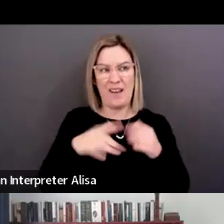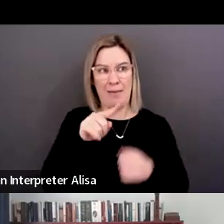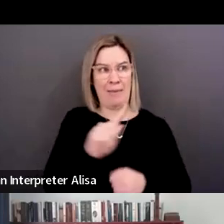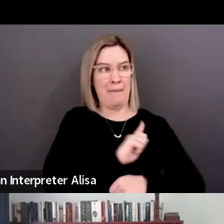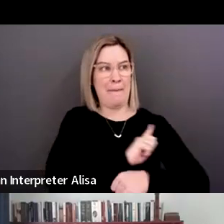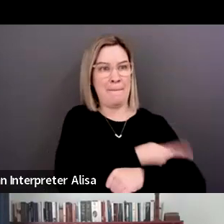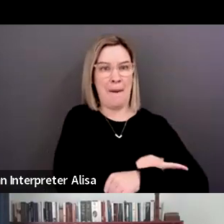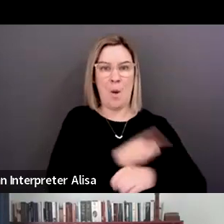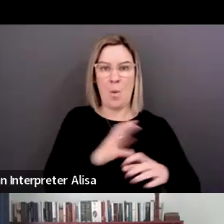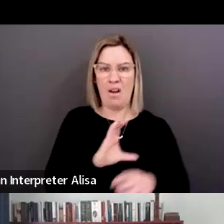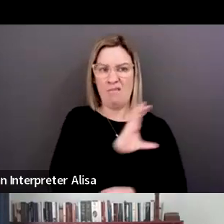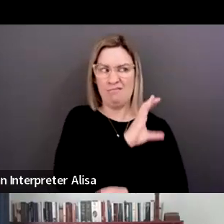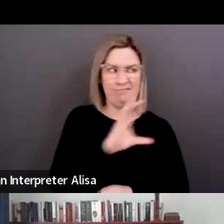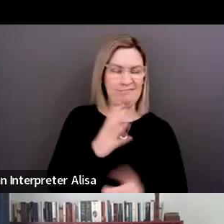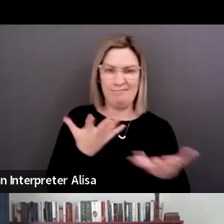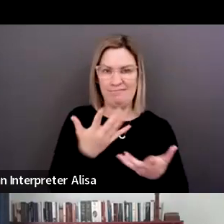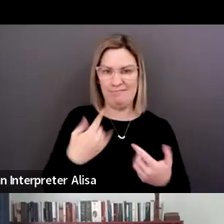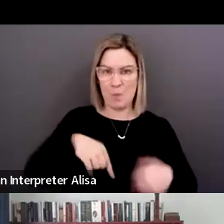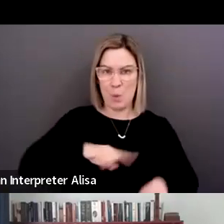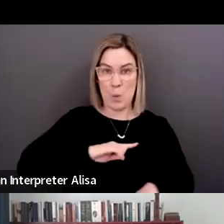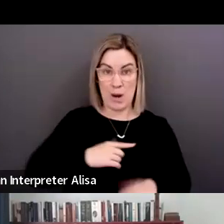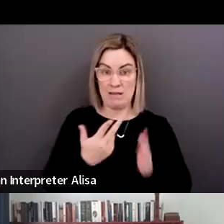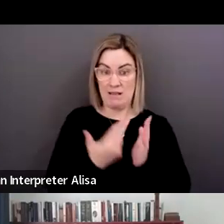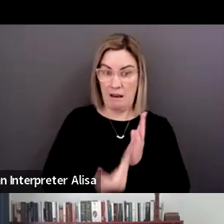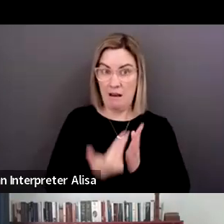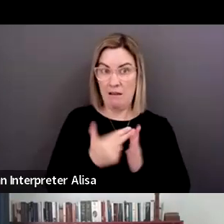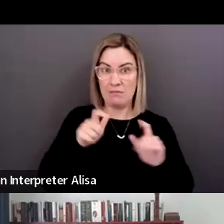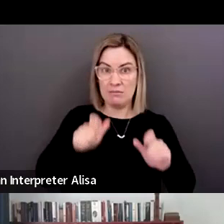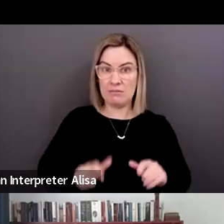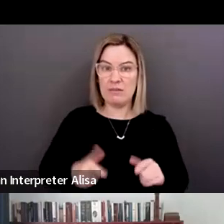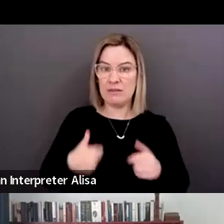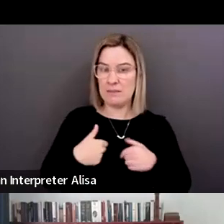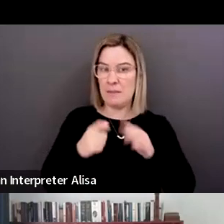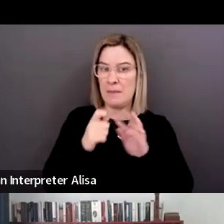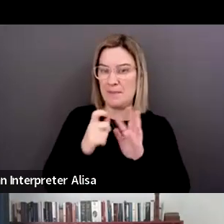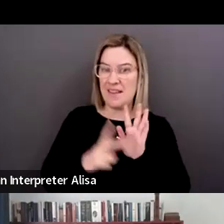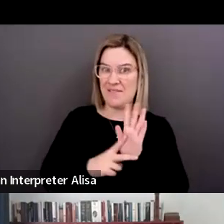points that everyone shared today, from, yeah, we were concerned with, I